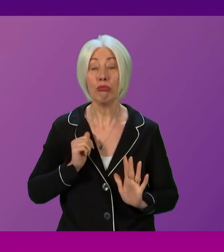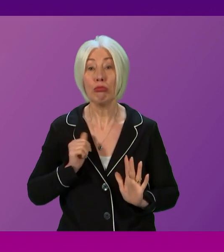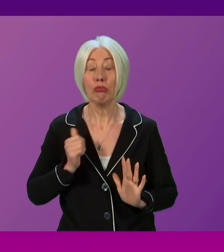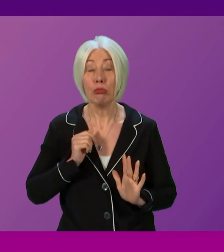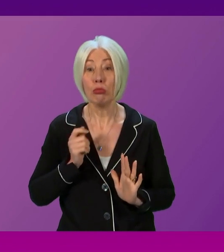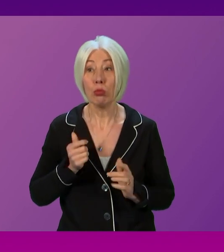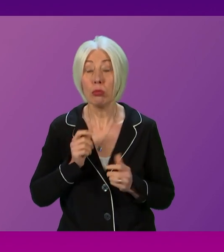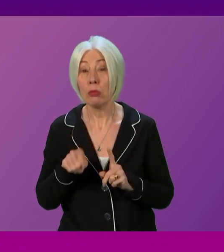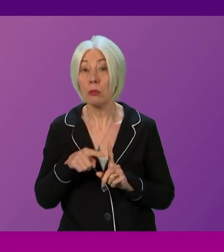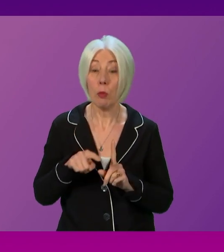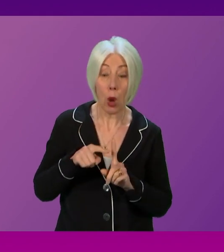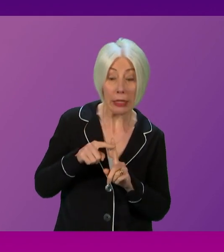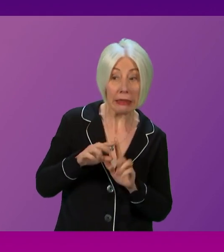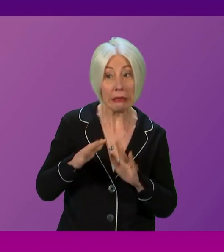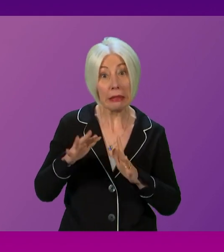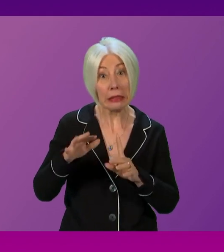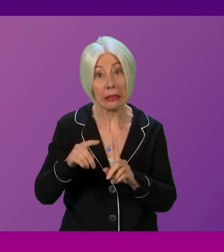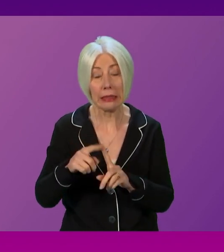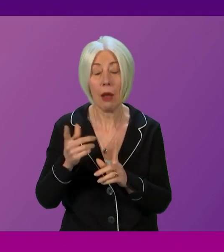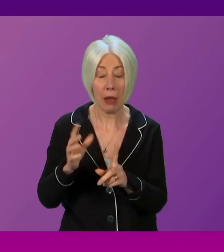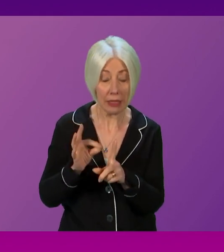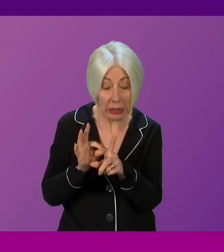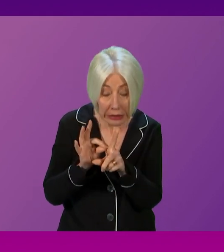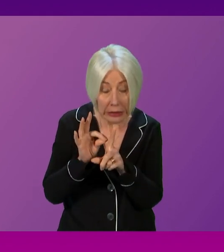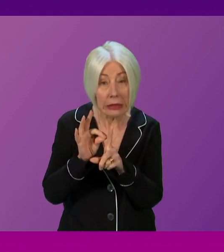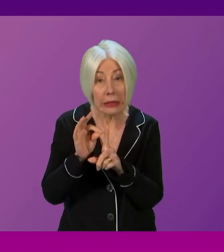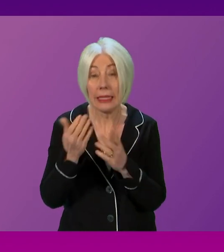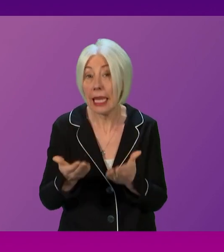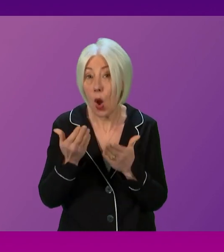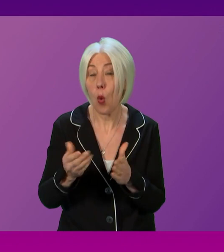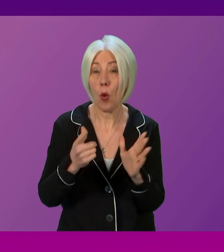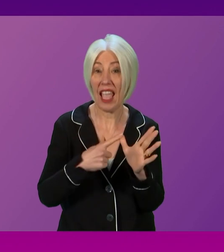complacent, about the improvements that we are seeing in accident and emergency units.